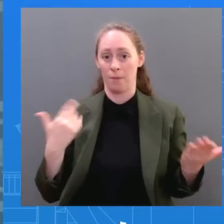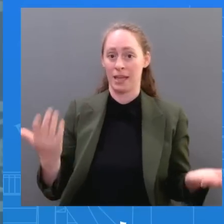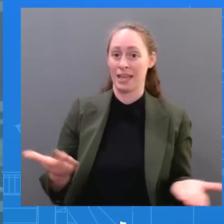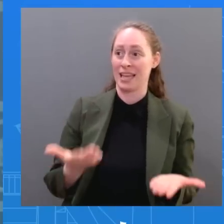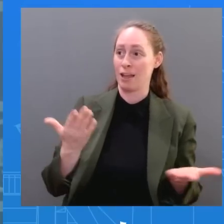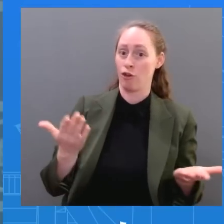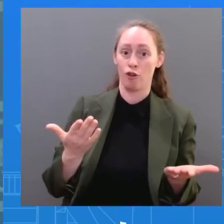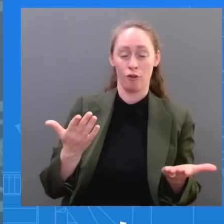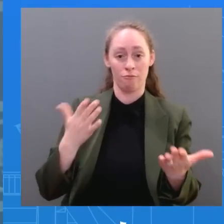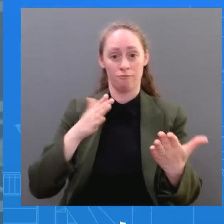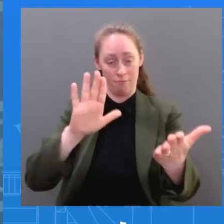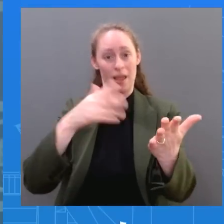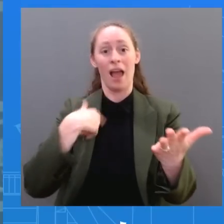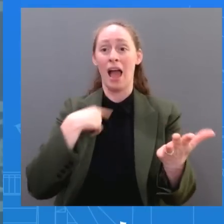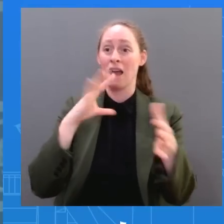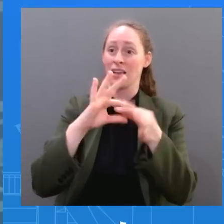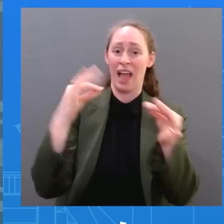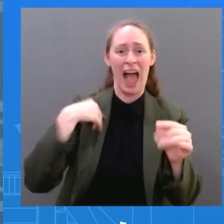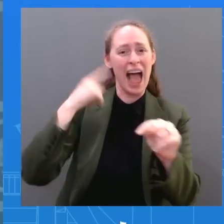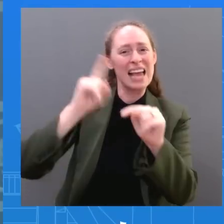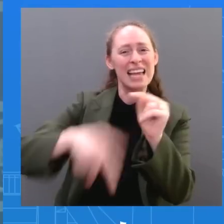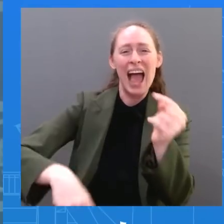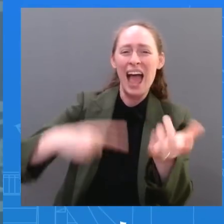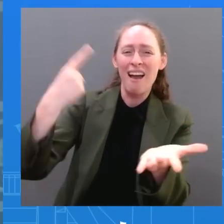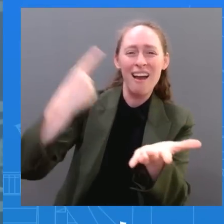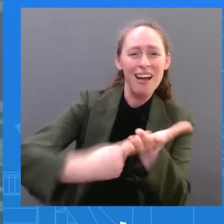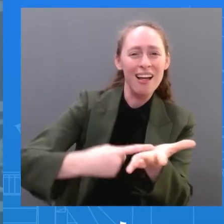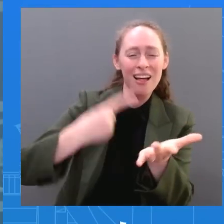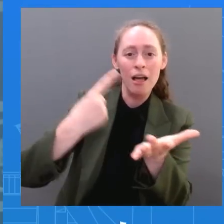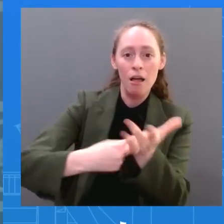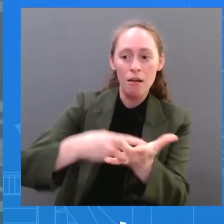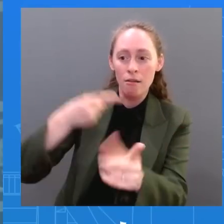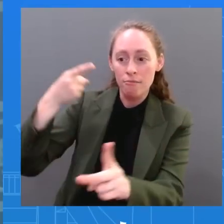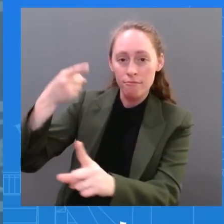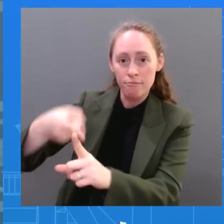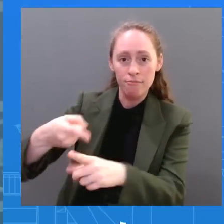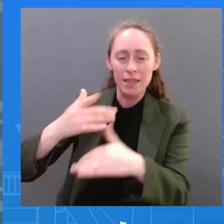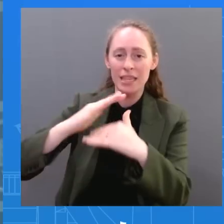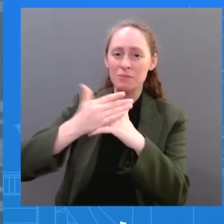And I would refer you to the representatives of Hunter Biden.